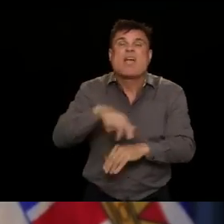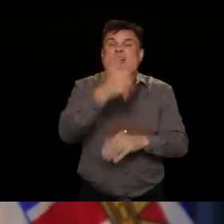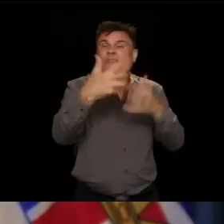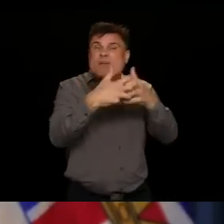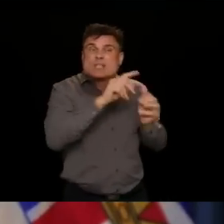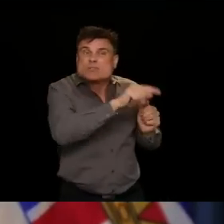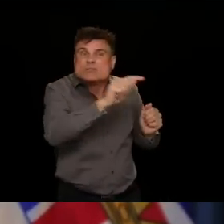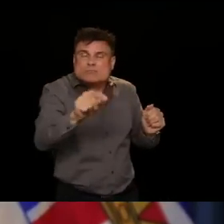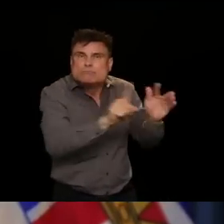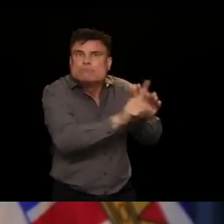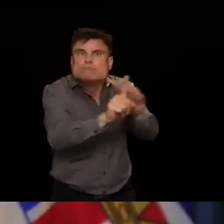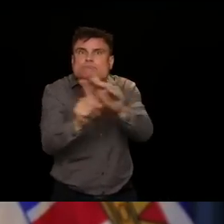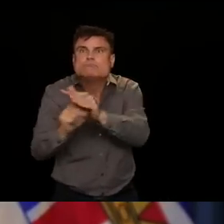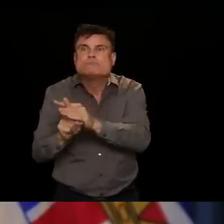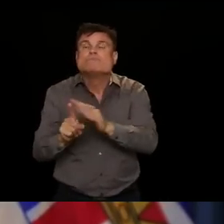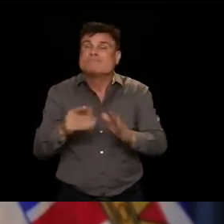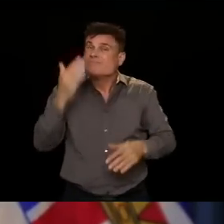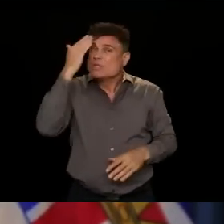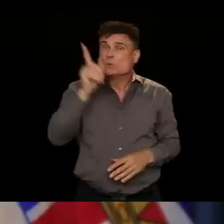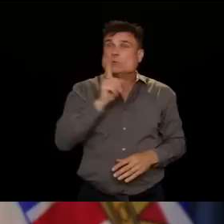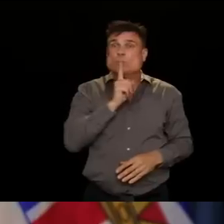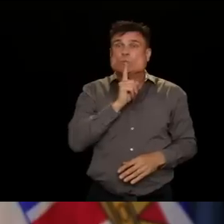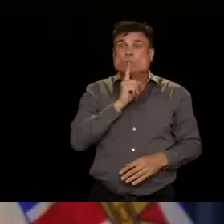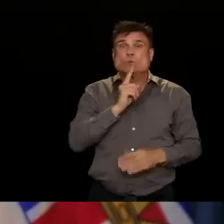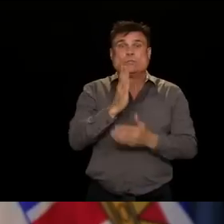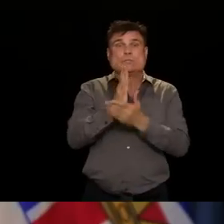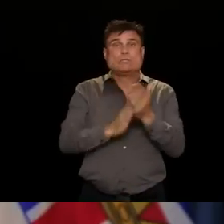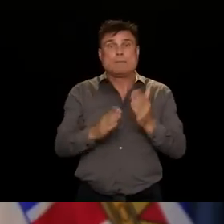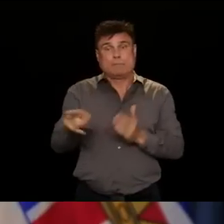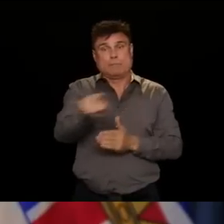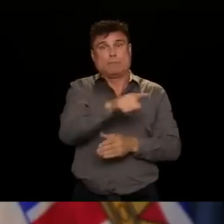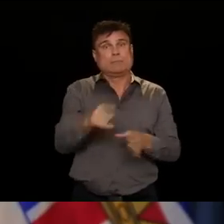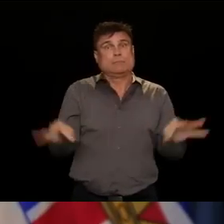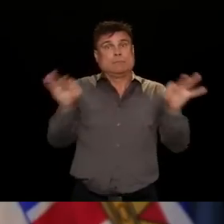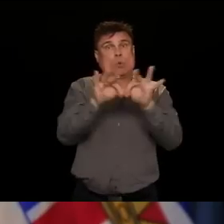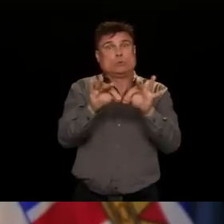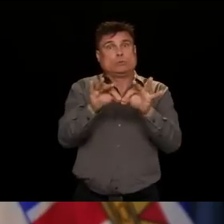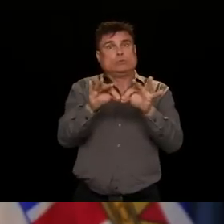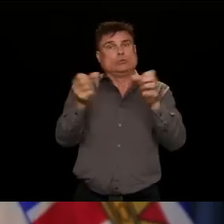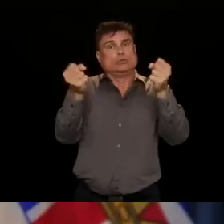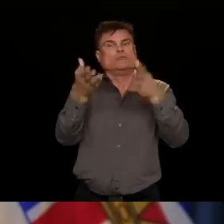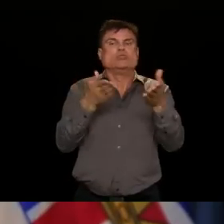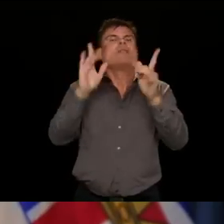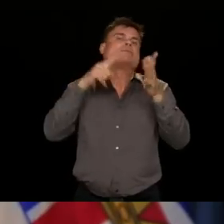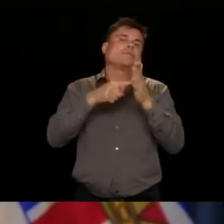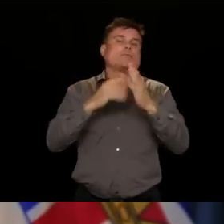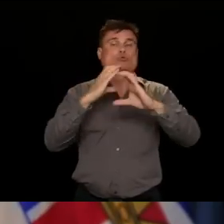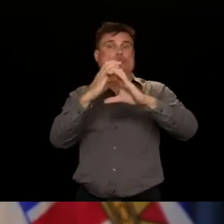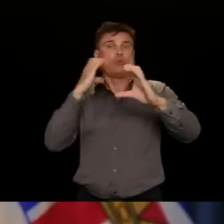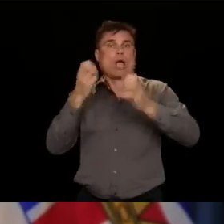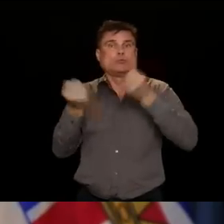out rakes in processing plants and things. I don't see it affecting us.